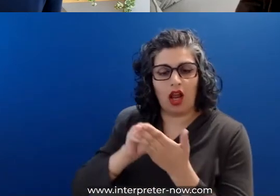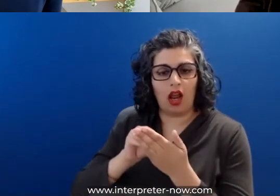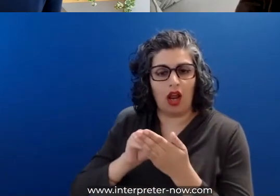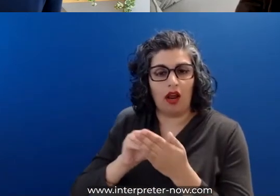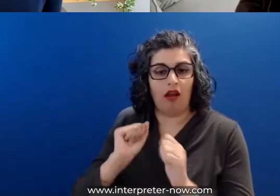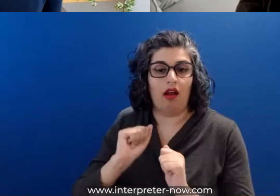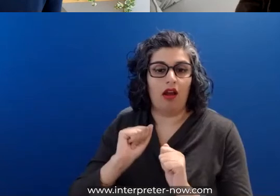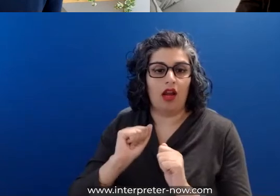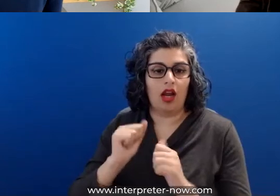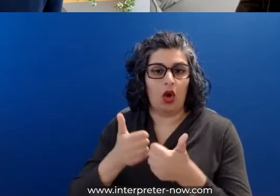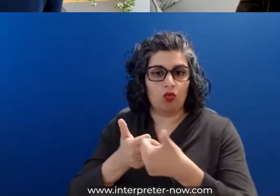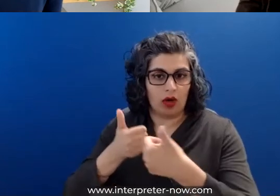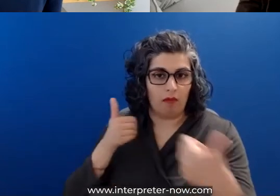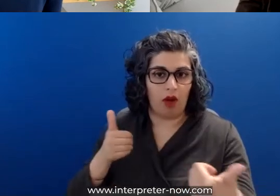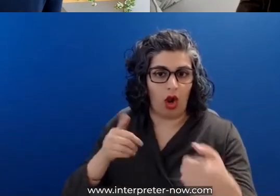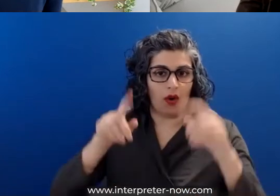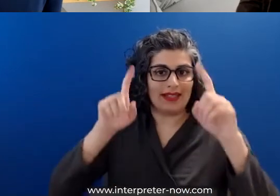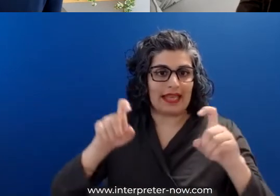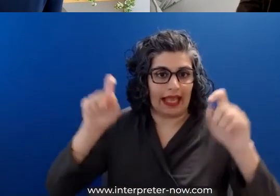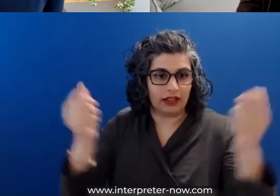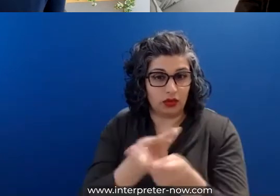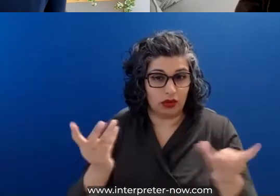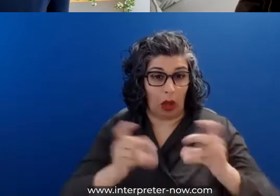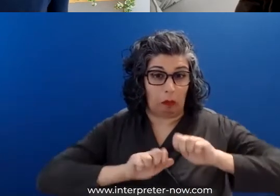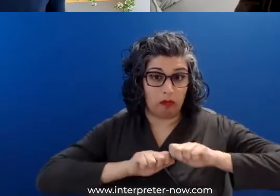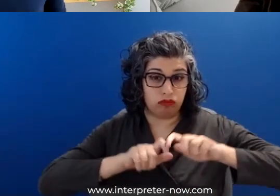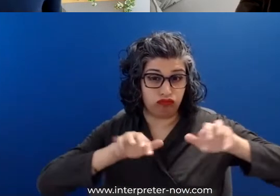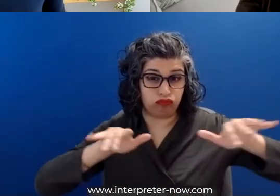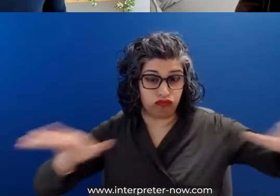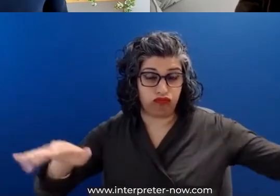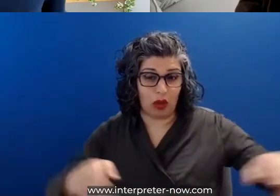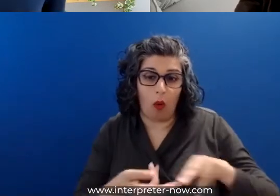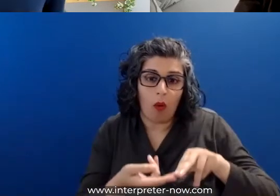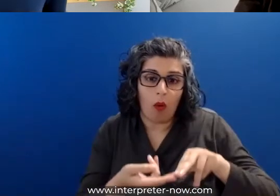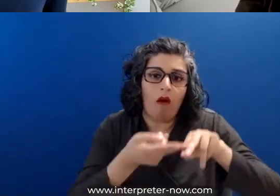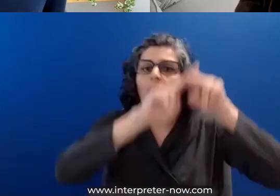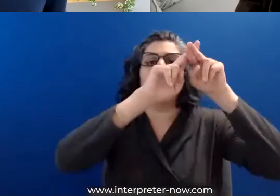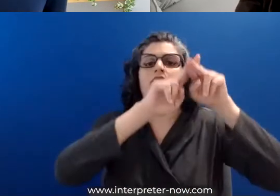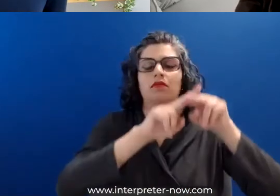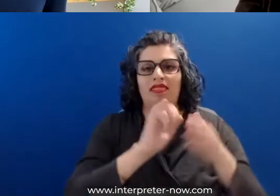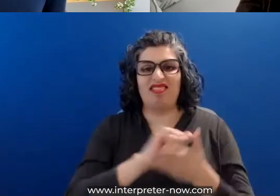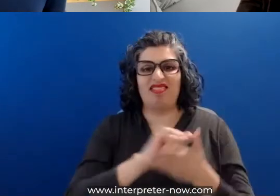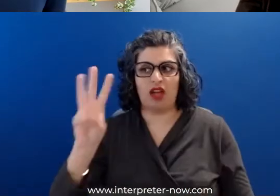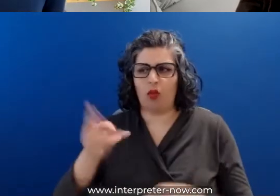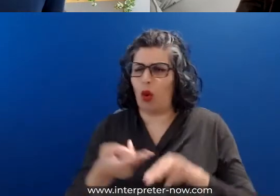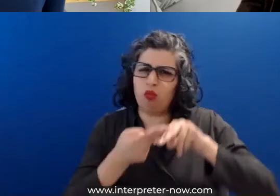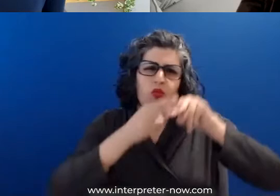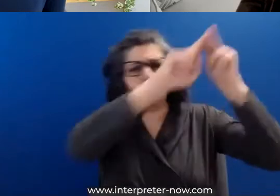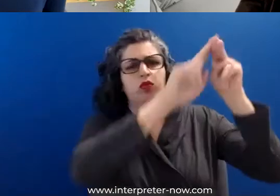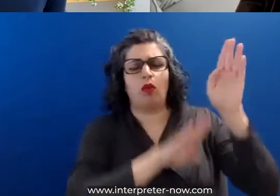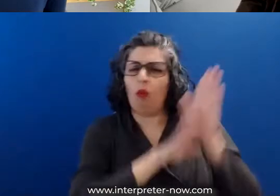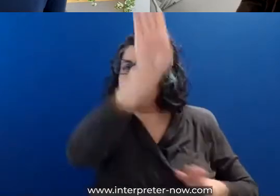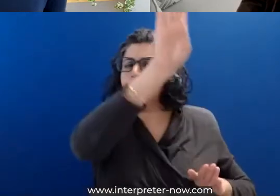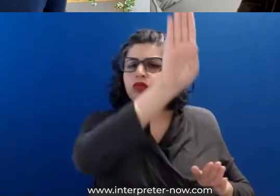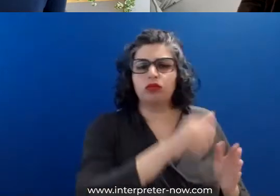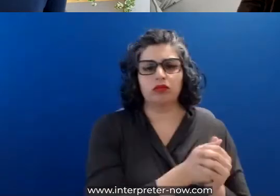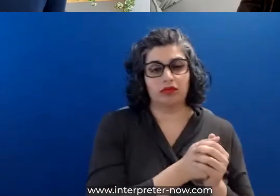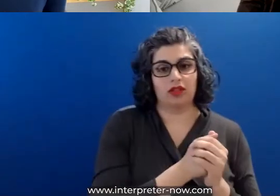of Remote Test Proctoring software exponentially increased. Already in use before the COVID